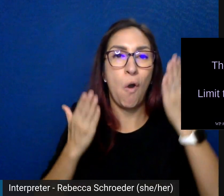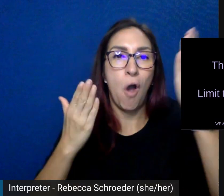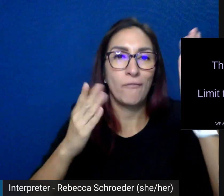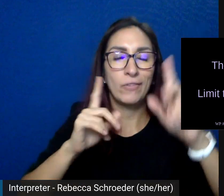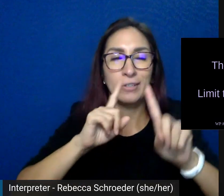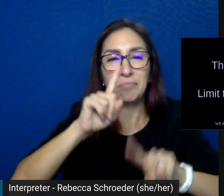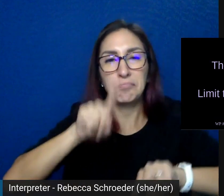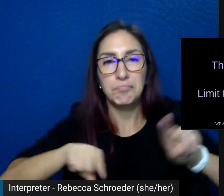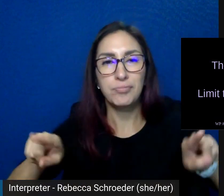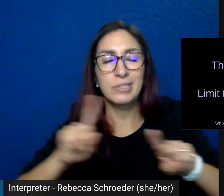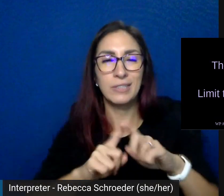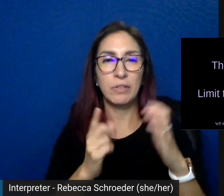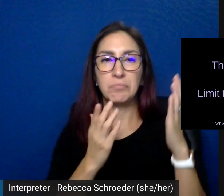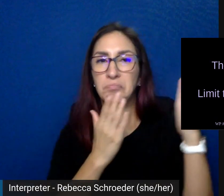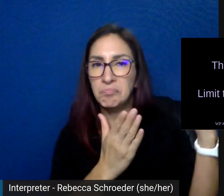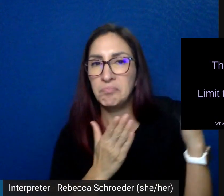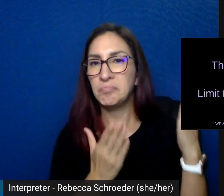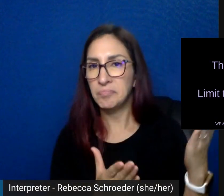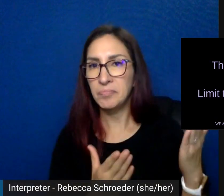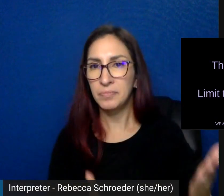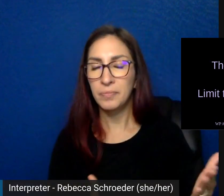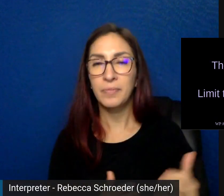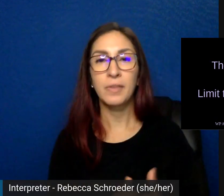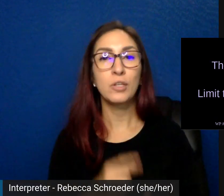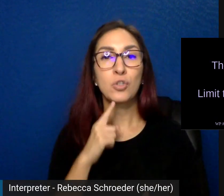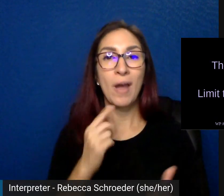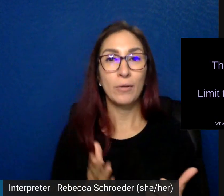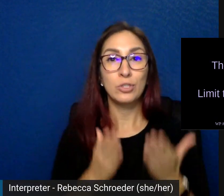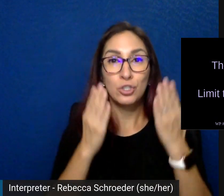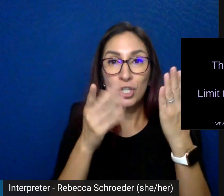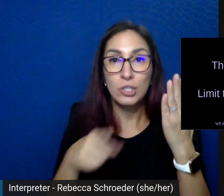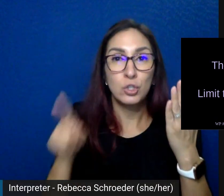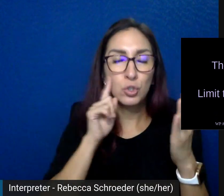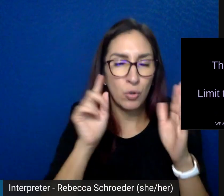that find some that fit you and your website or your business the best.